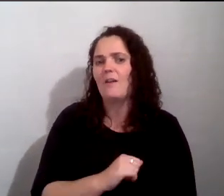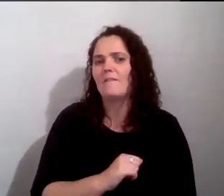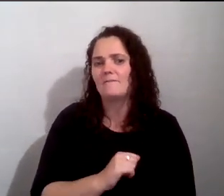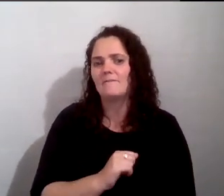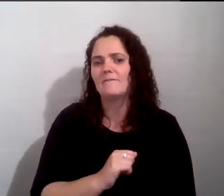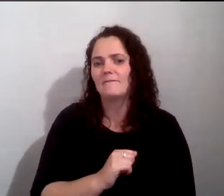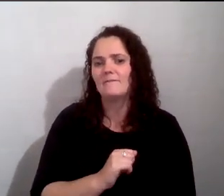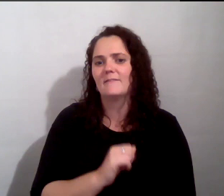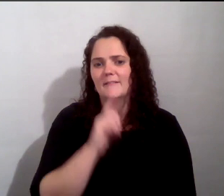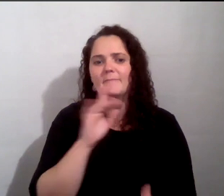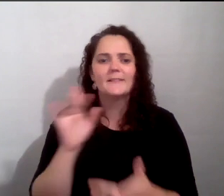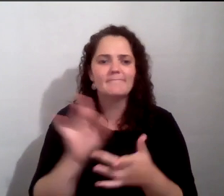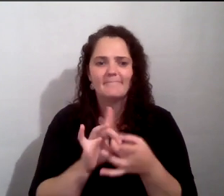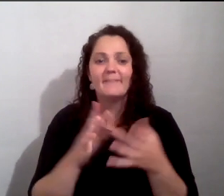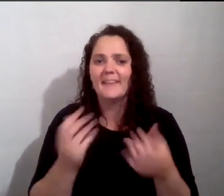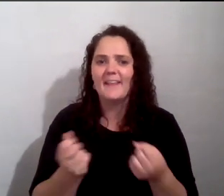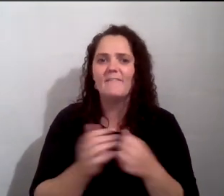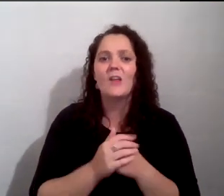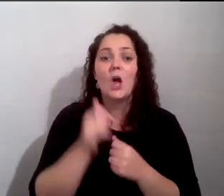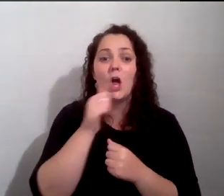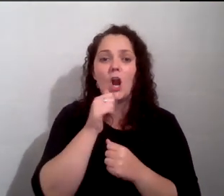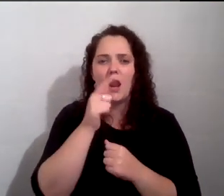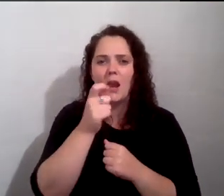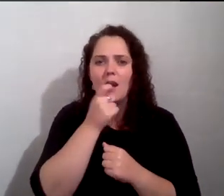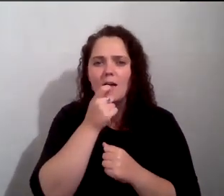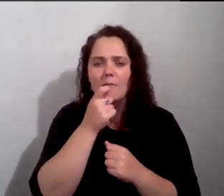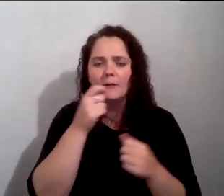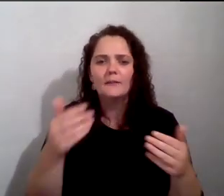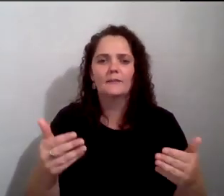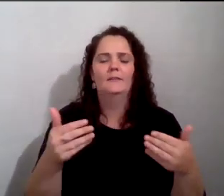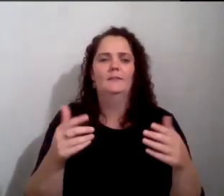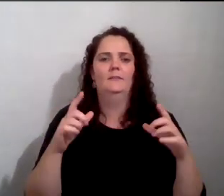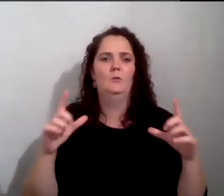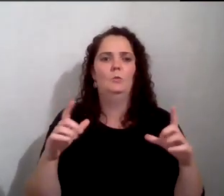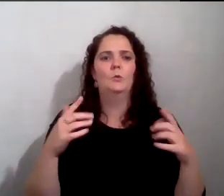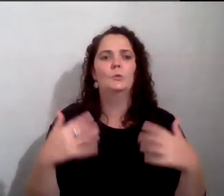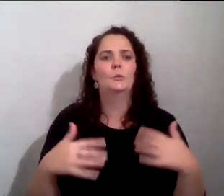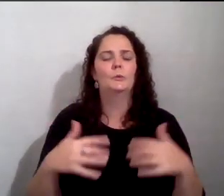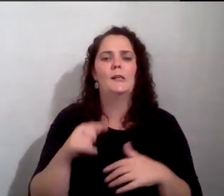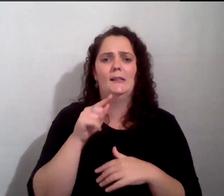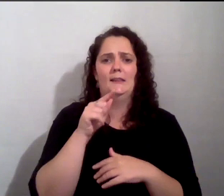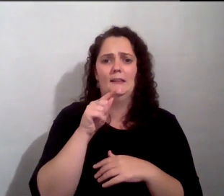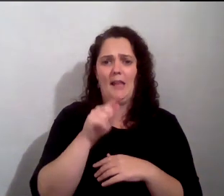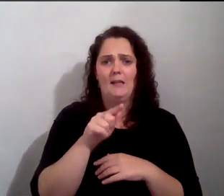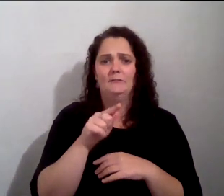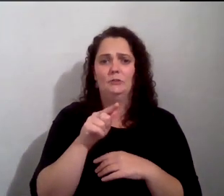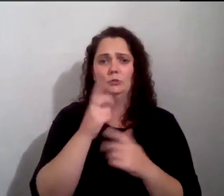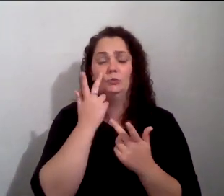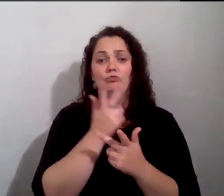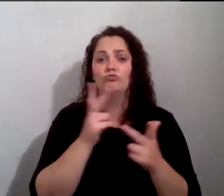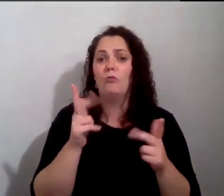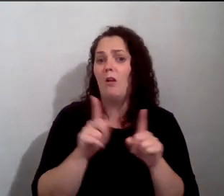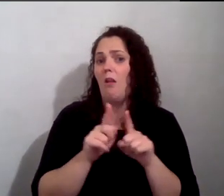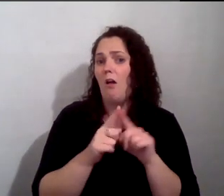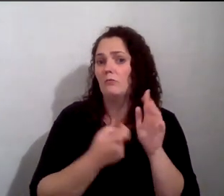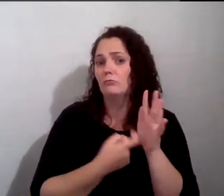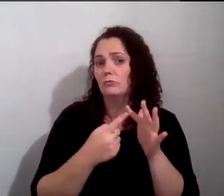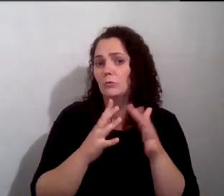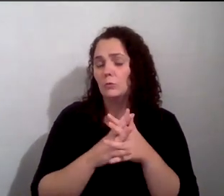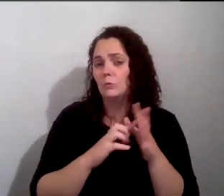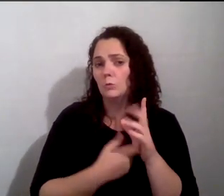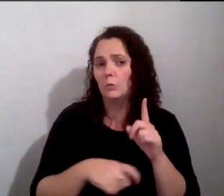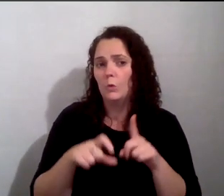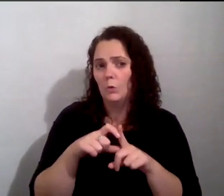you know I must emphasise, they reward a lot of